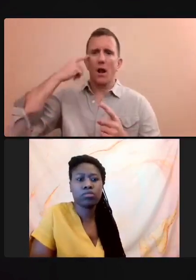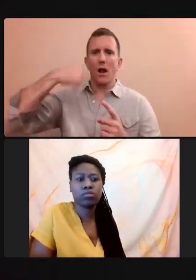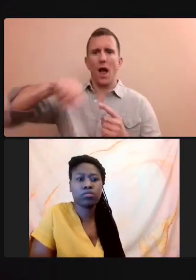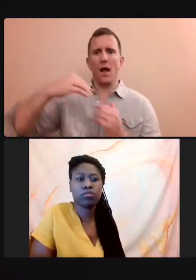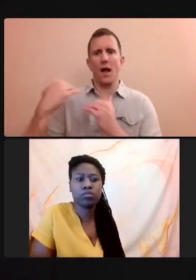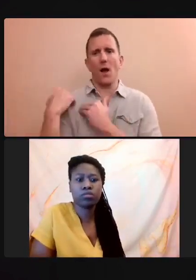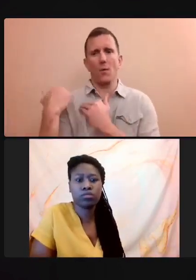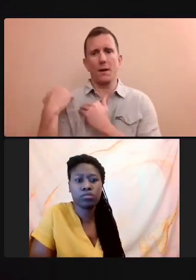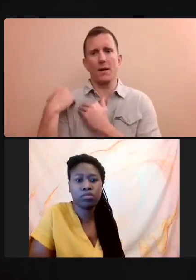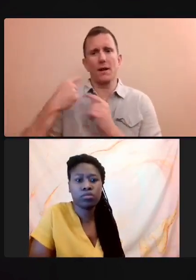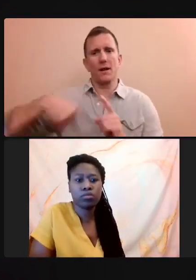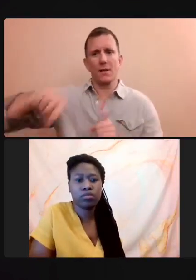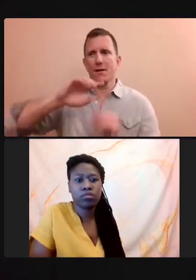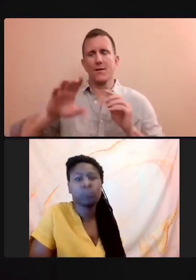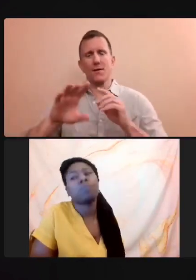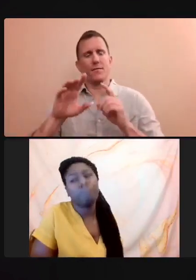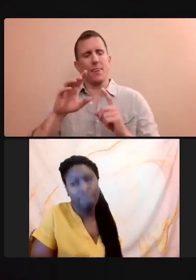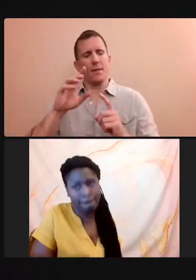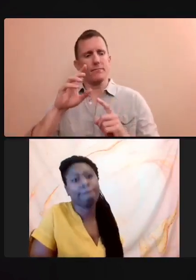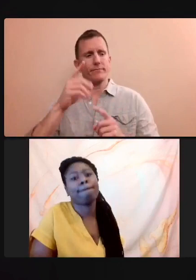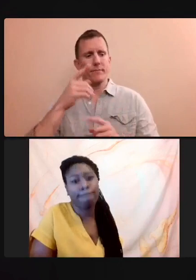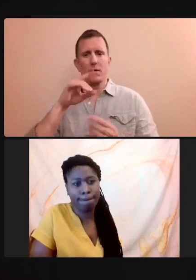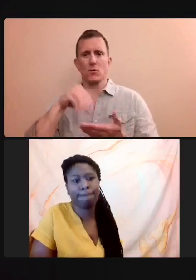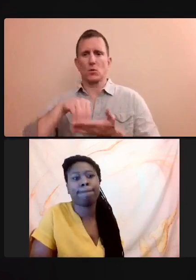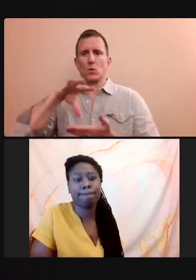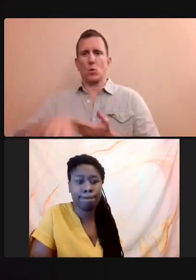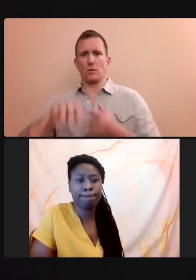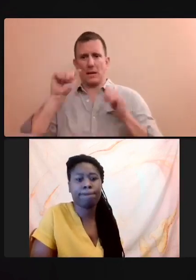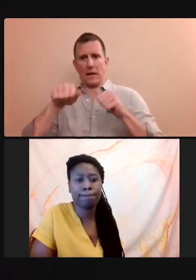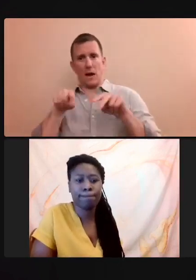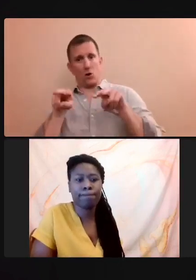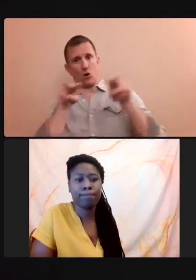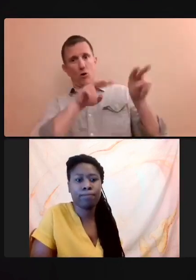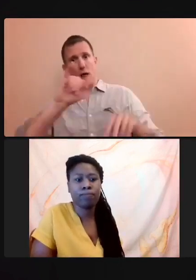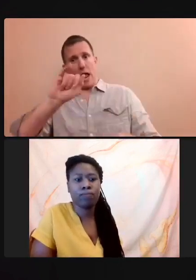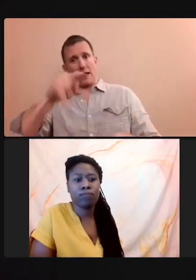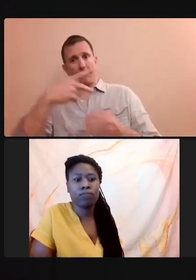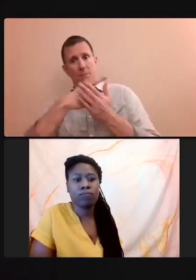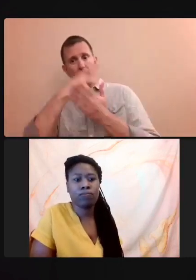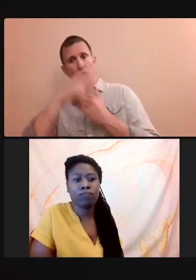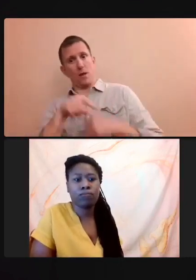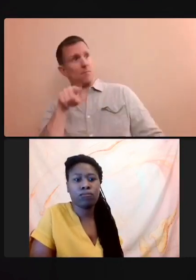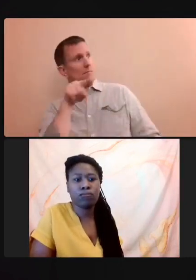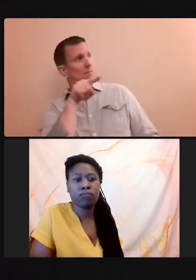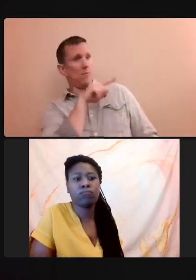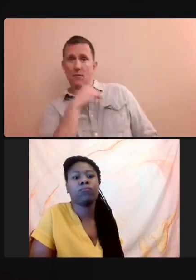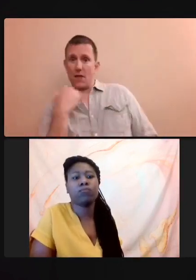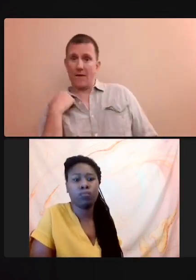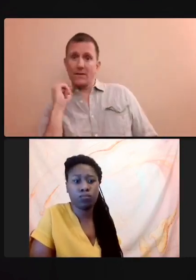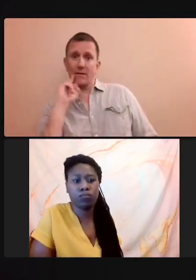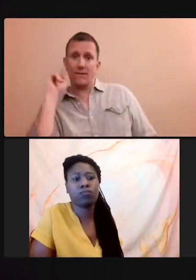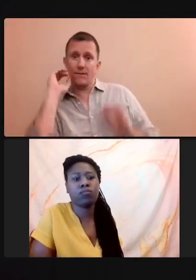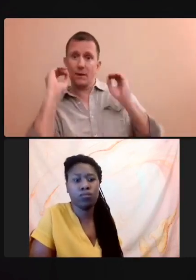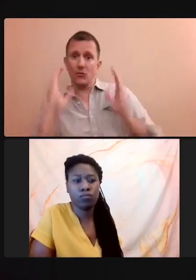So you get thrown off kilter because I wound up my ITP program, not only do ASL, but you see somebody using exact English,